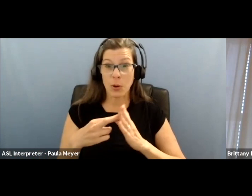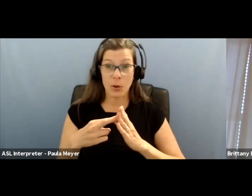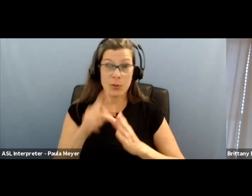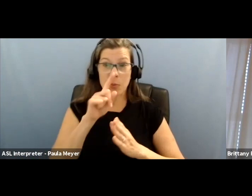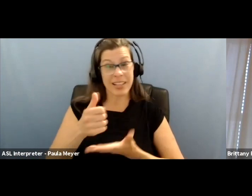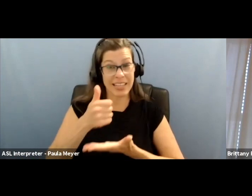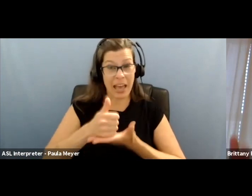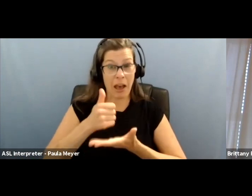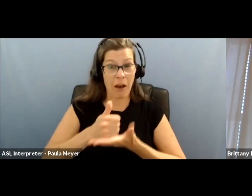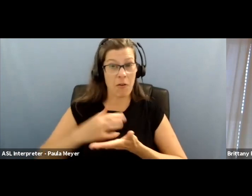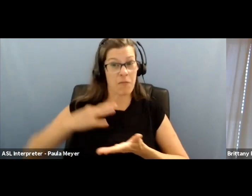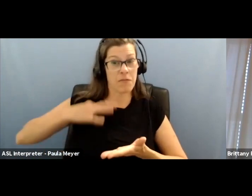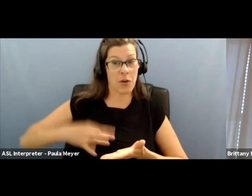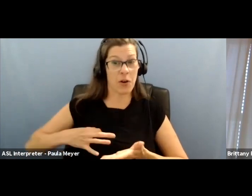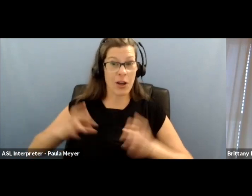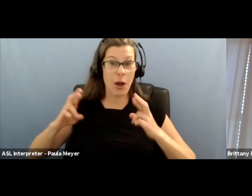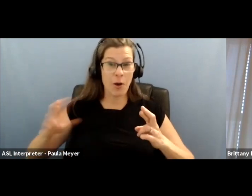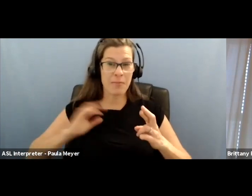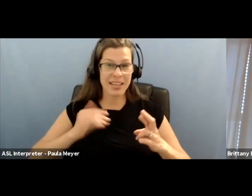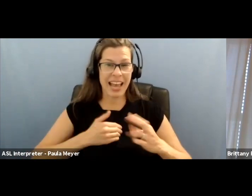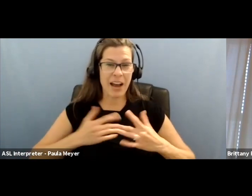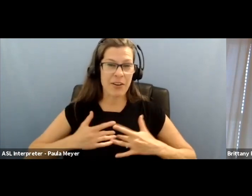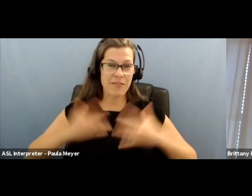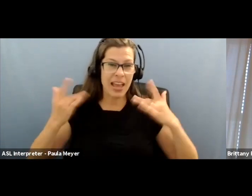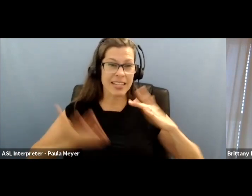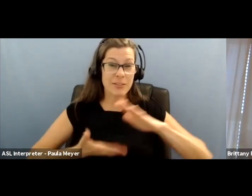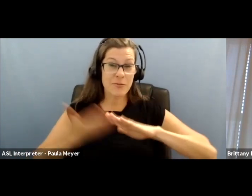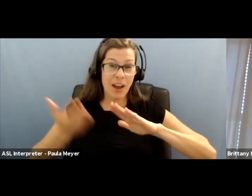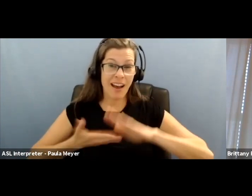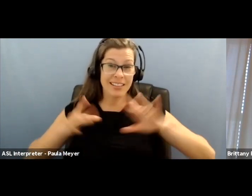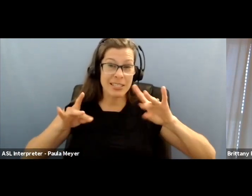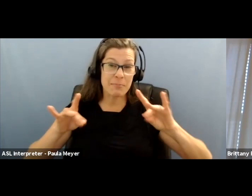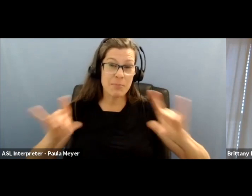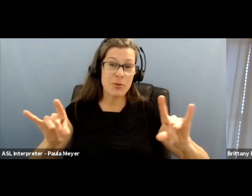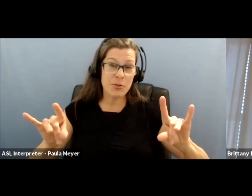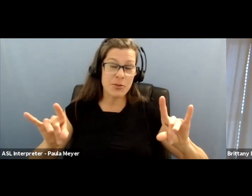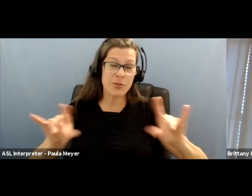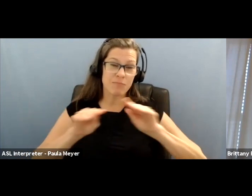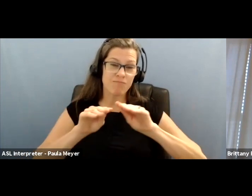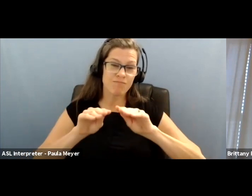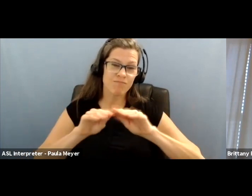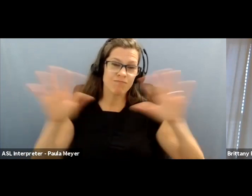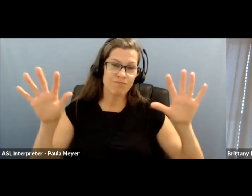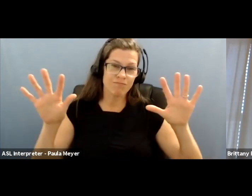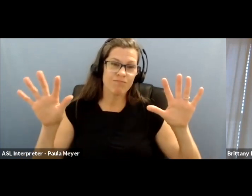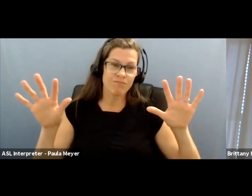in hoping our events run smoothly virtually. And these are the roles that are operating behind the scenes as we speak.